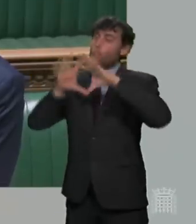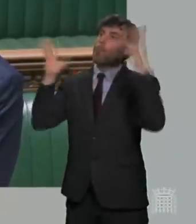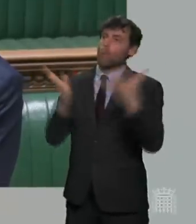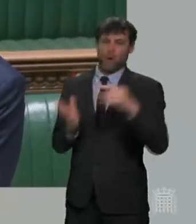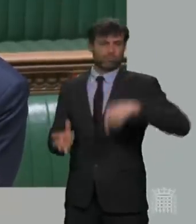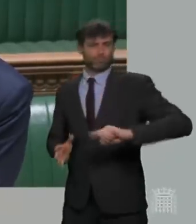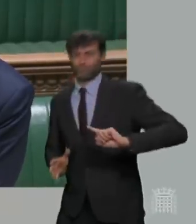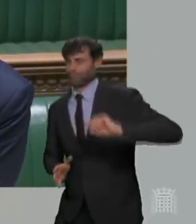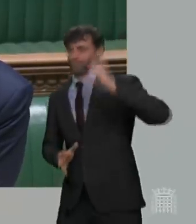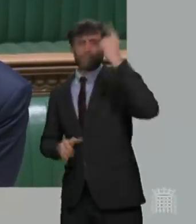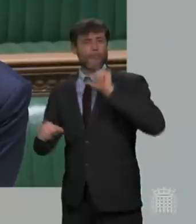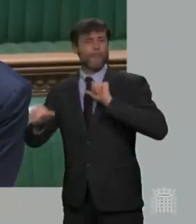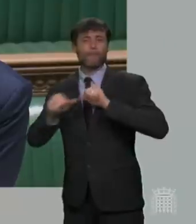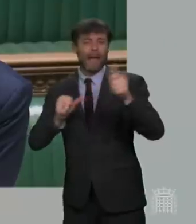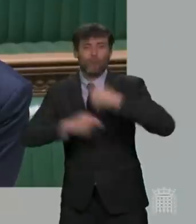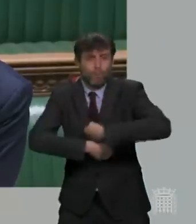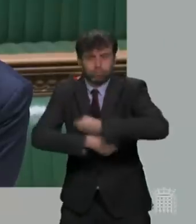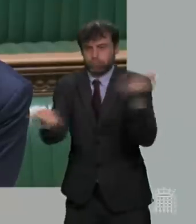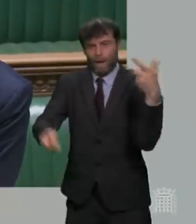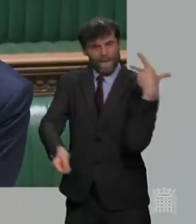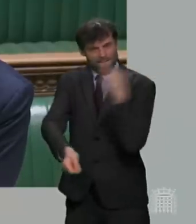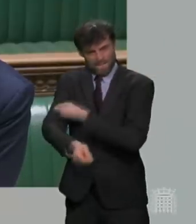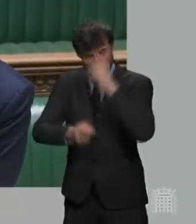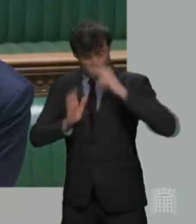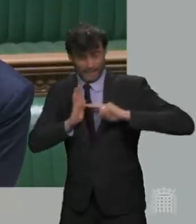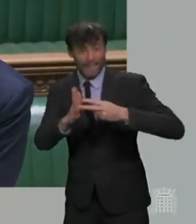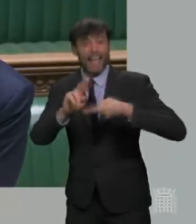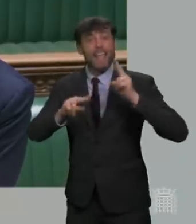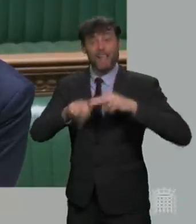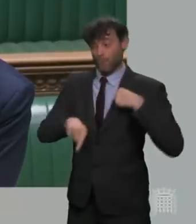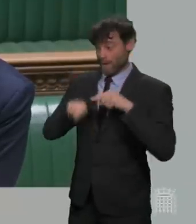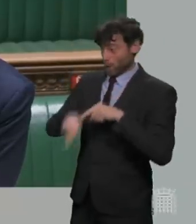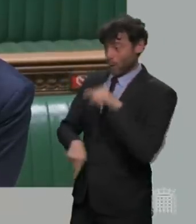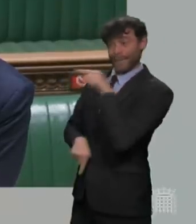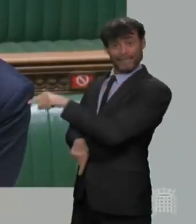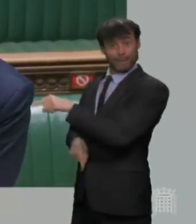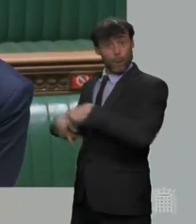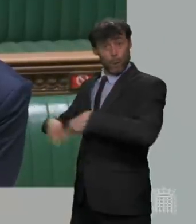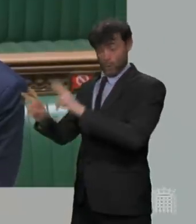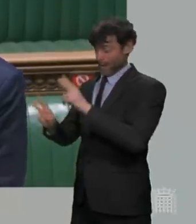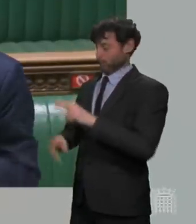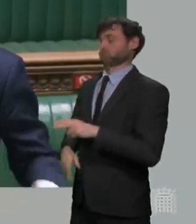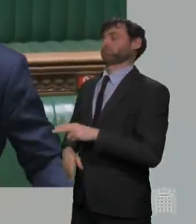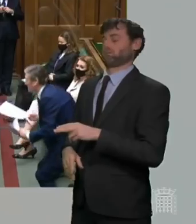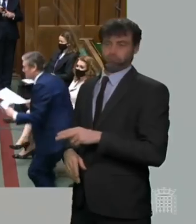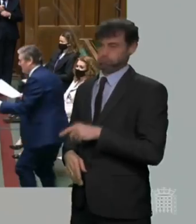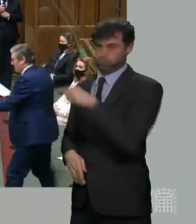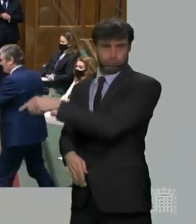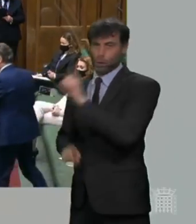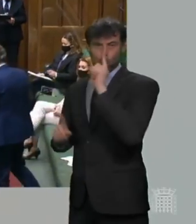which, frankly, if we had followed his precept and his ideas, we would certainly not have been able to achieve. >> Keir Starmer